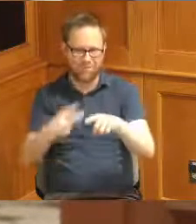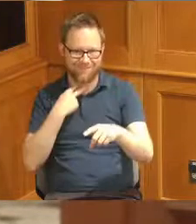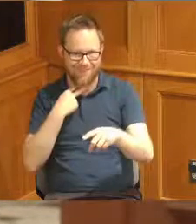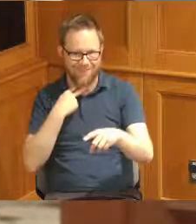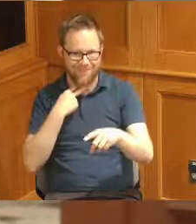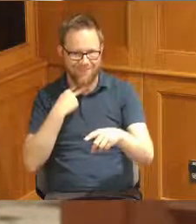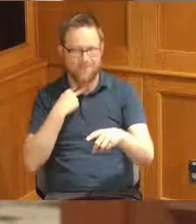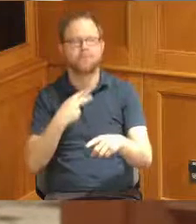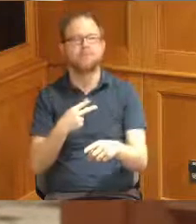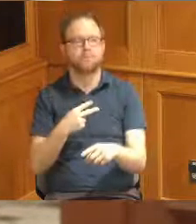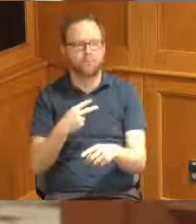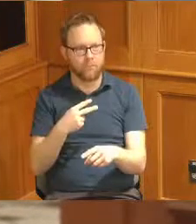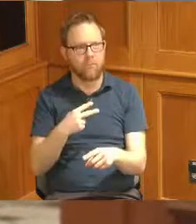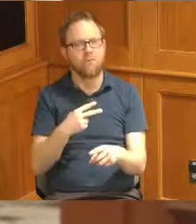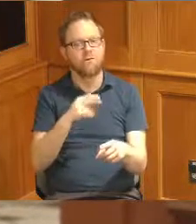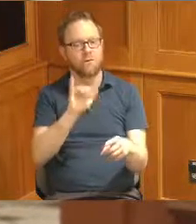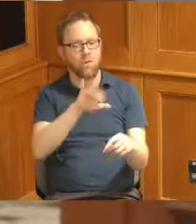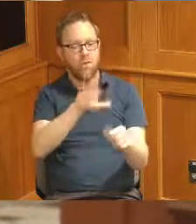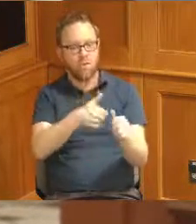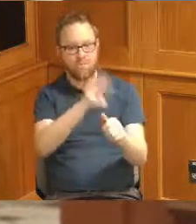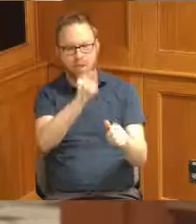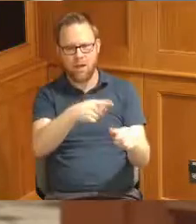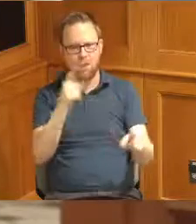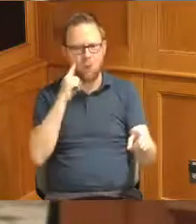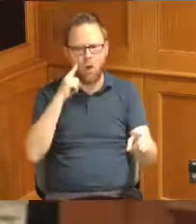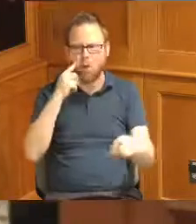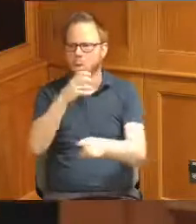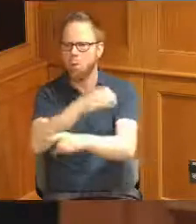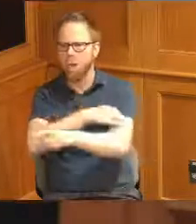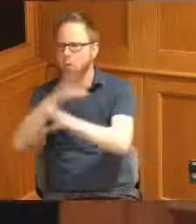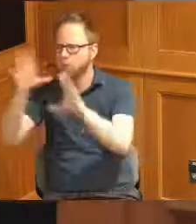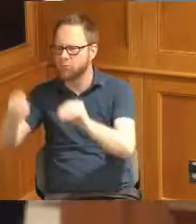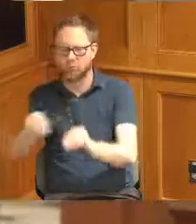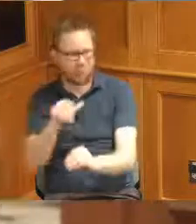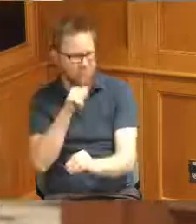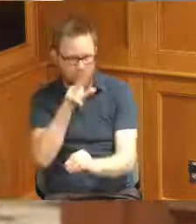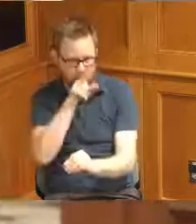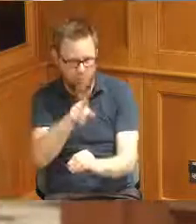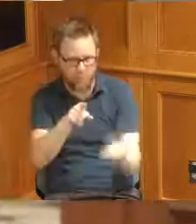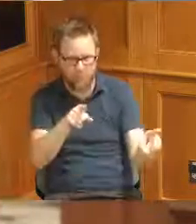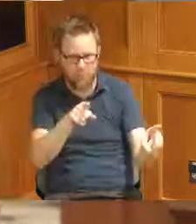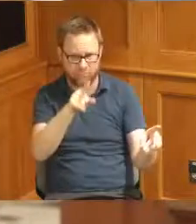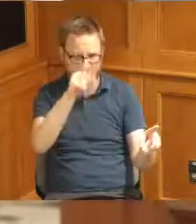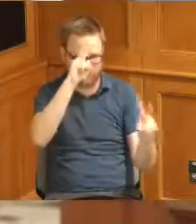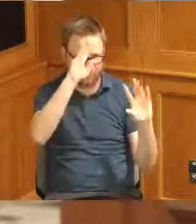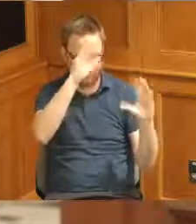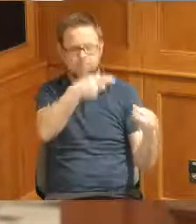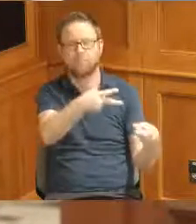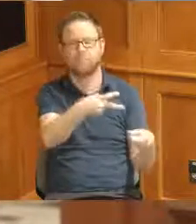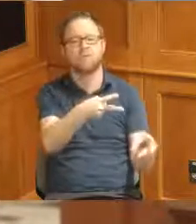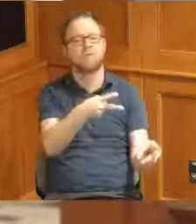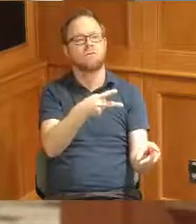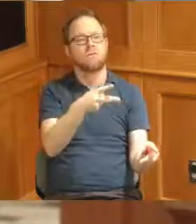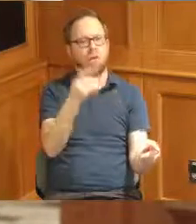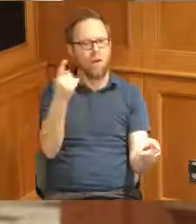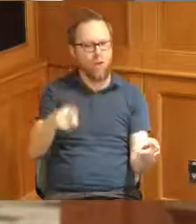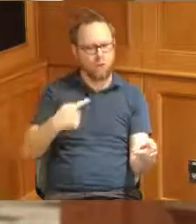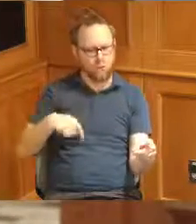Center this device thought that we were out of power as a result we fully expected our backup